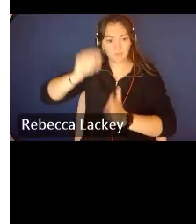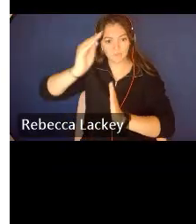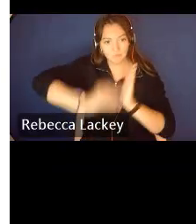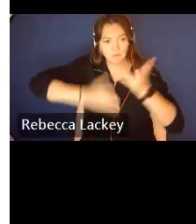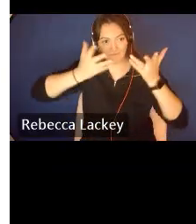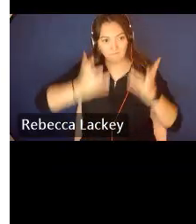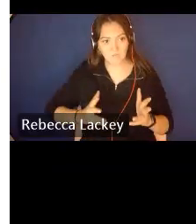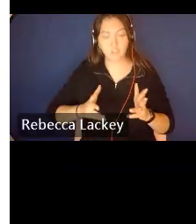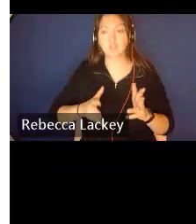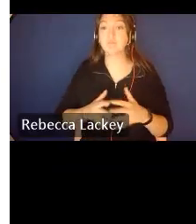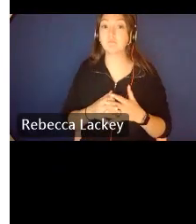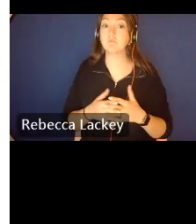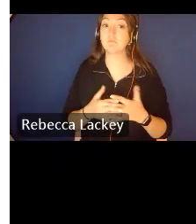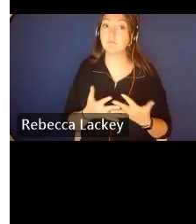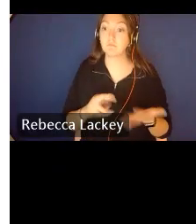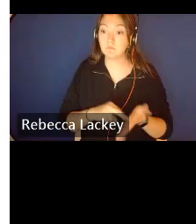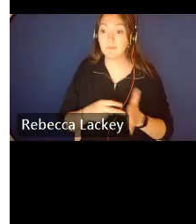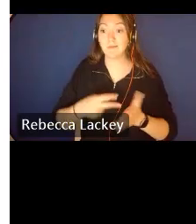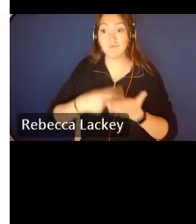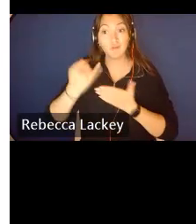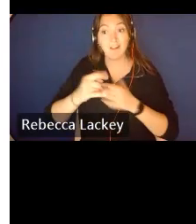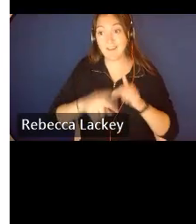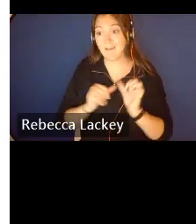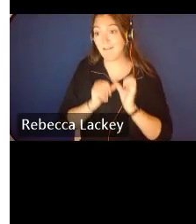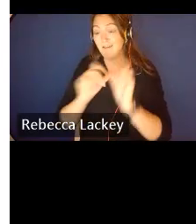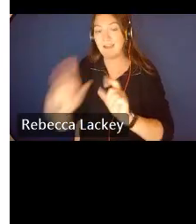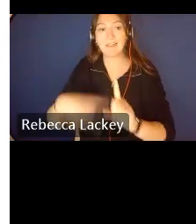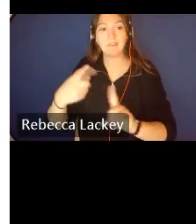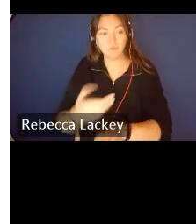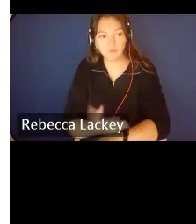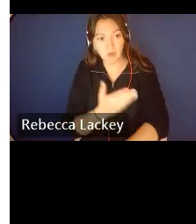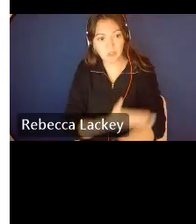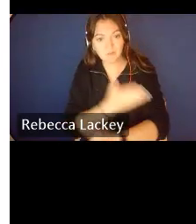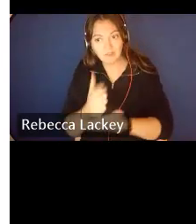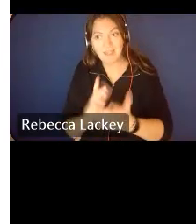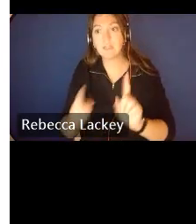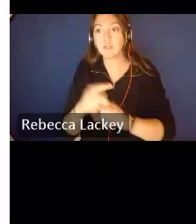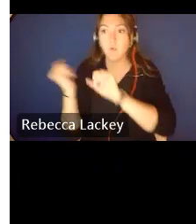In other words, the project cannot move to the construction phase until all easements